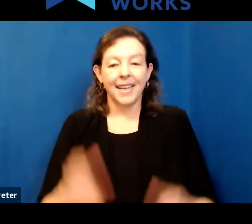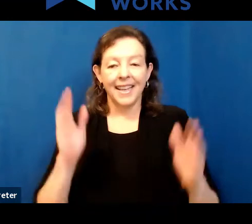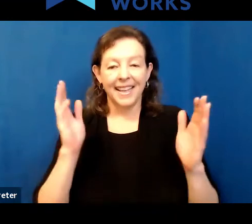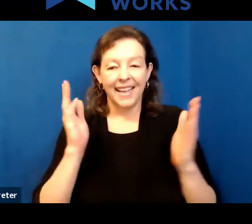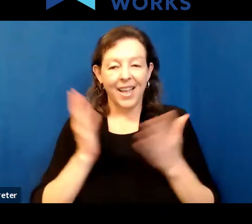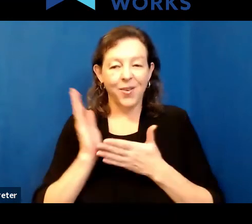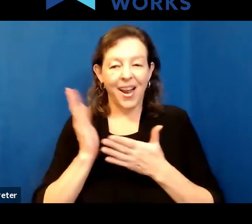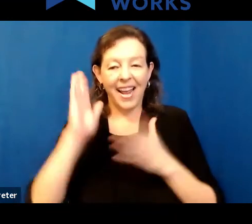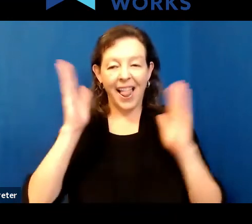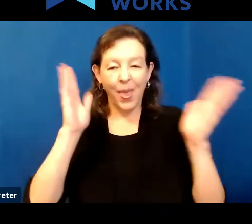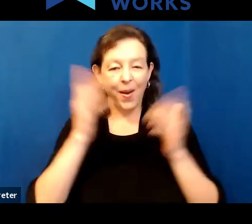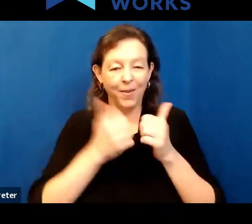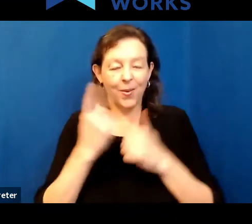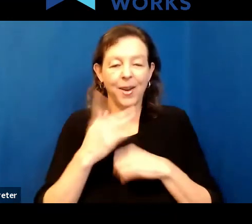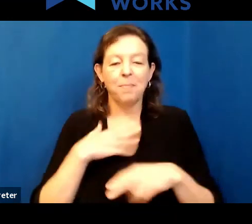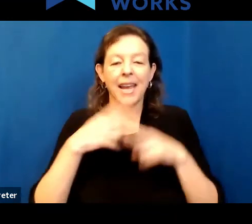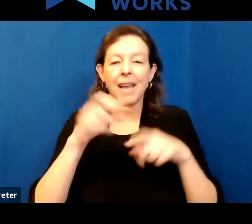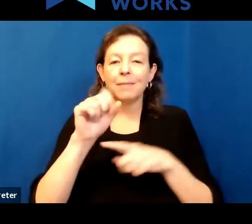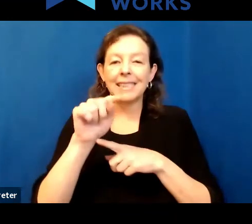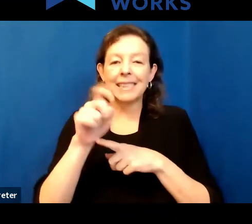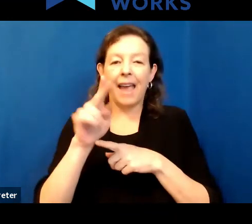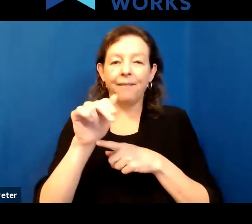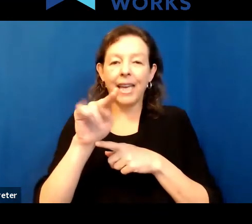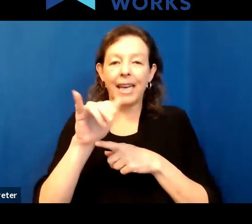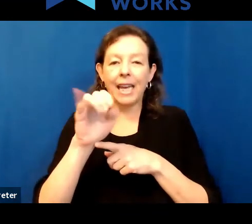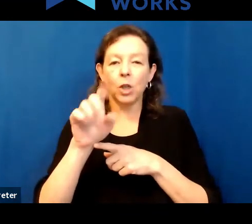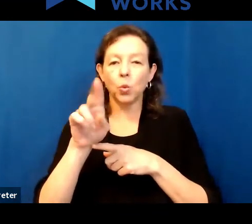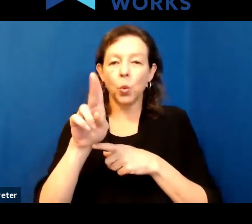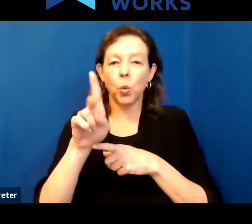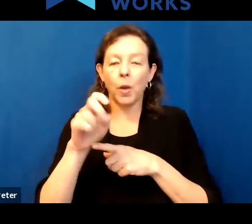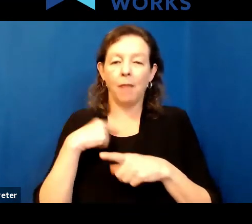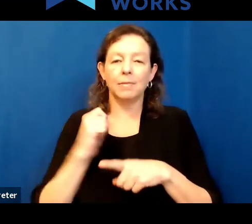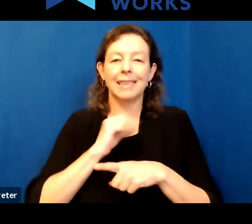Hi everyone, My name is Stephanie Duke. I'm a staff attorney and equal justice works